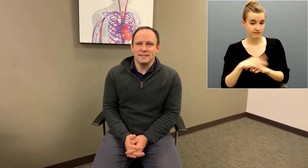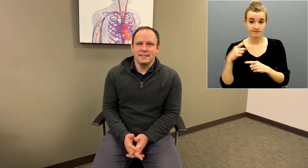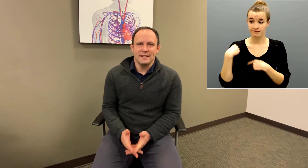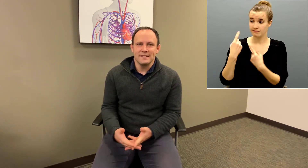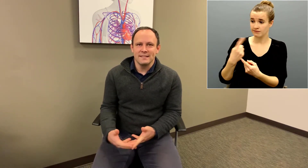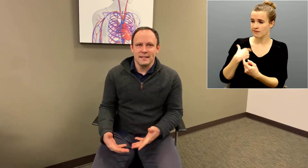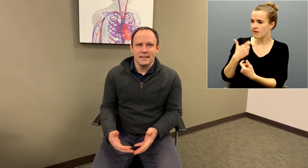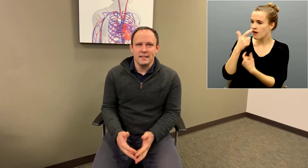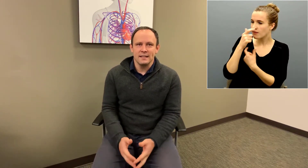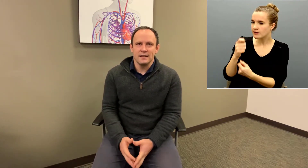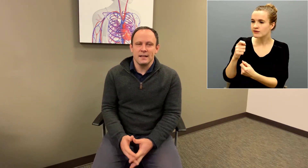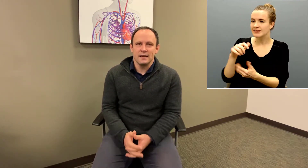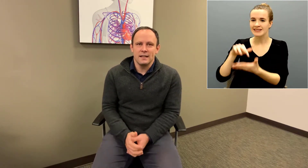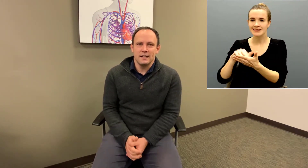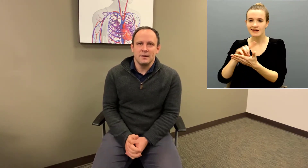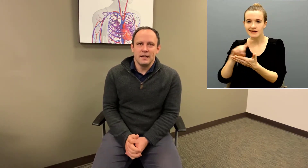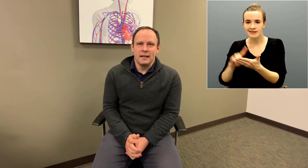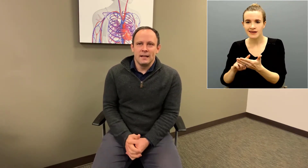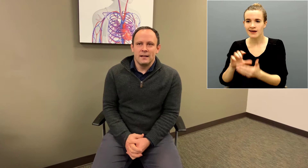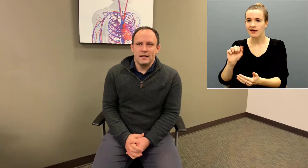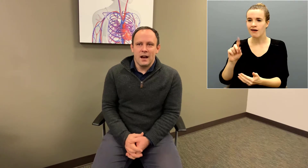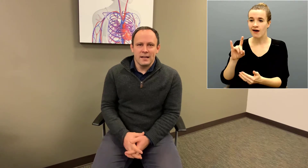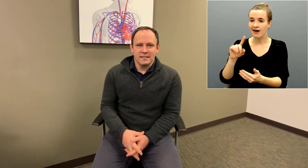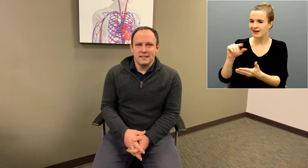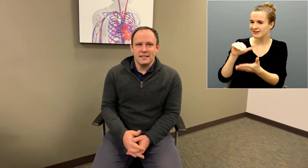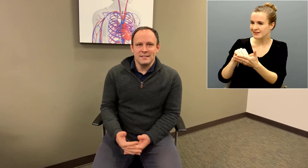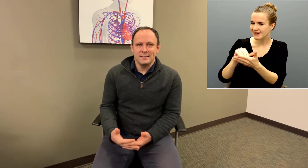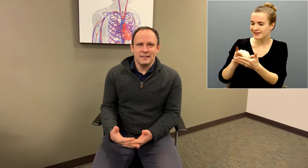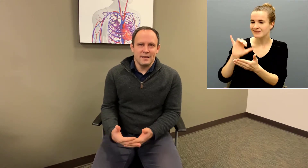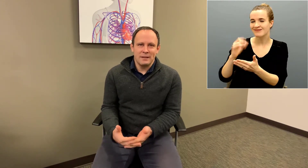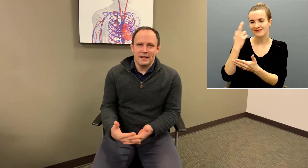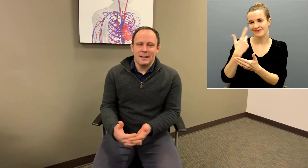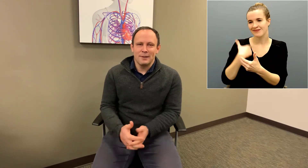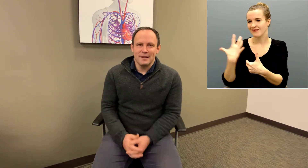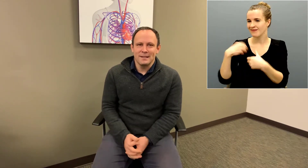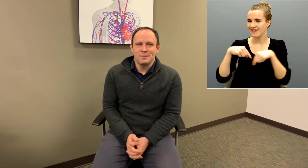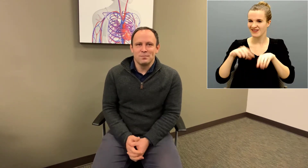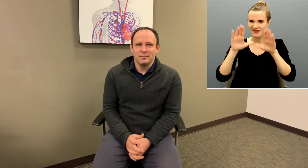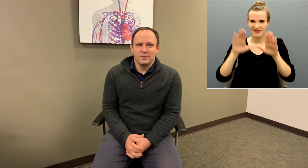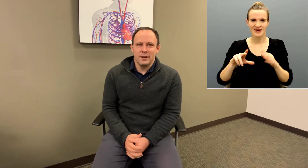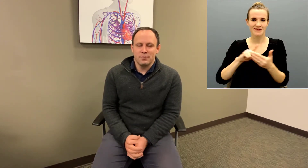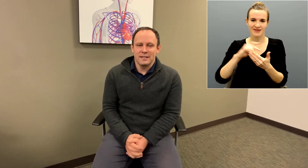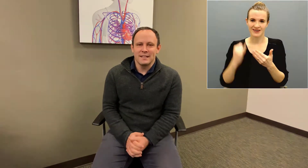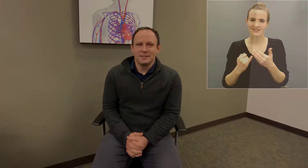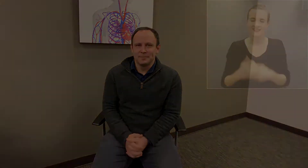in study design and audit studies led me to collaborate on this great project.